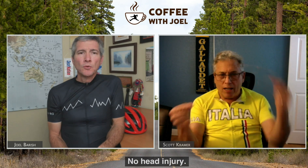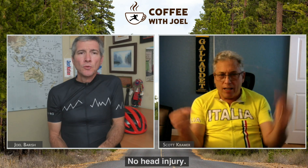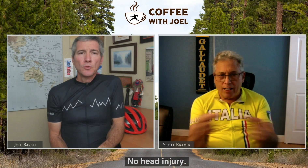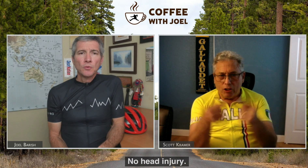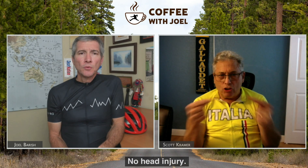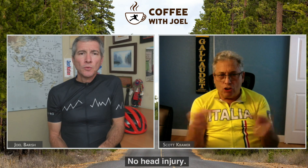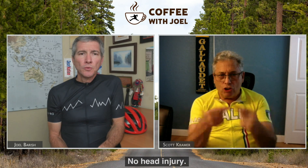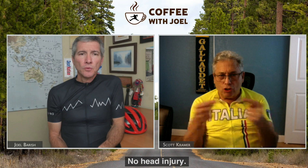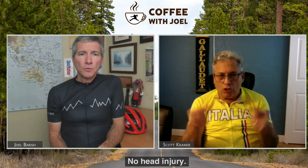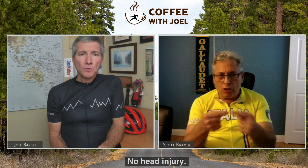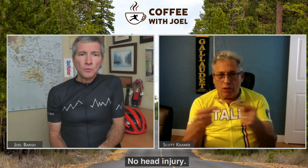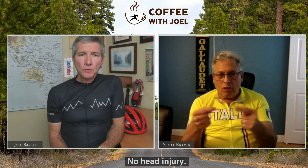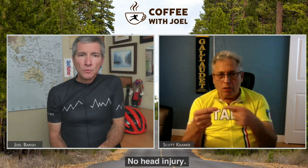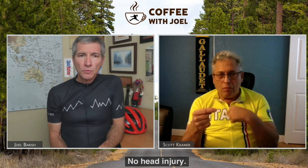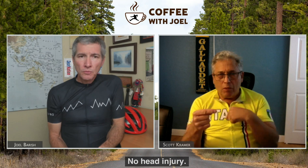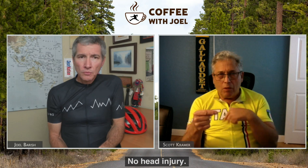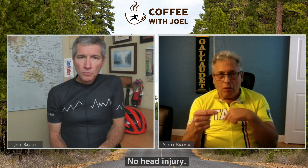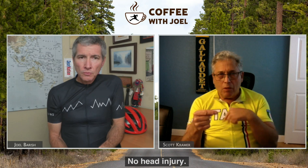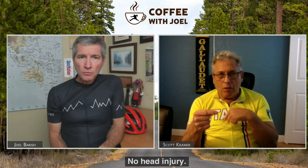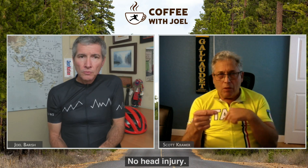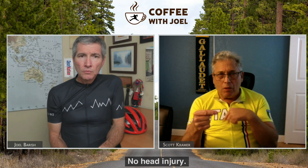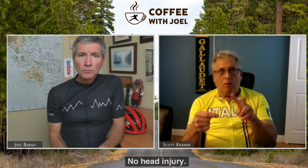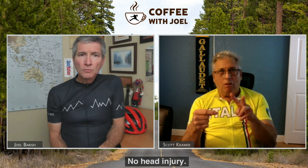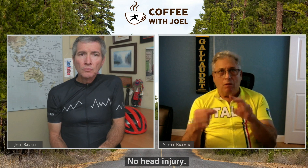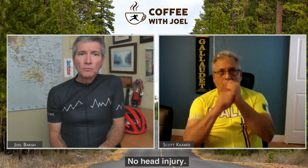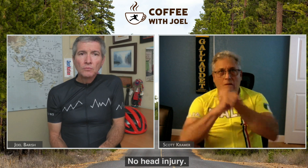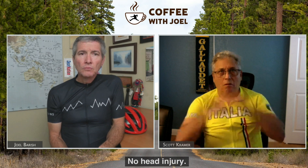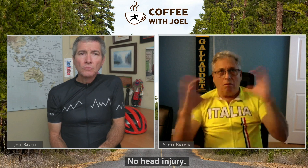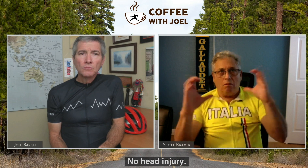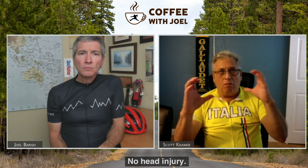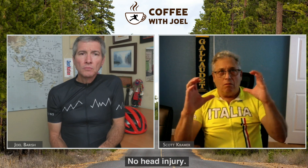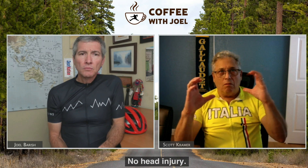No head injury.